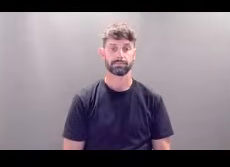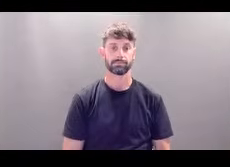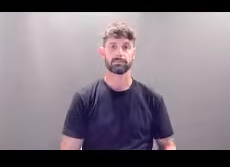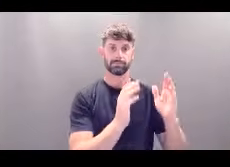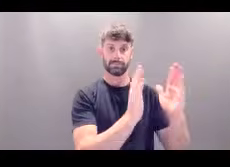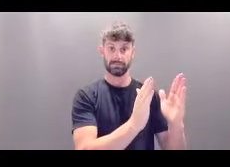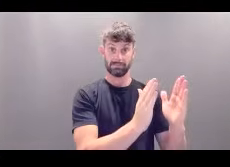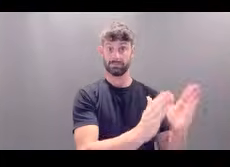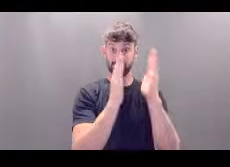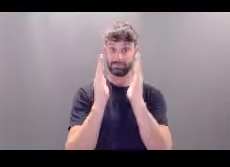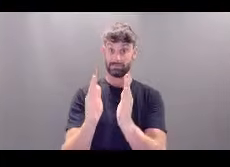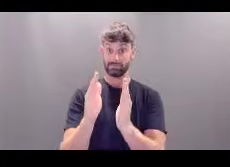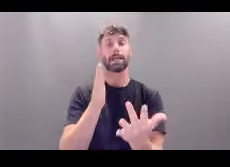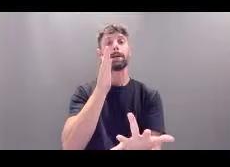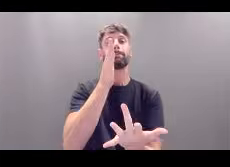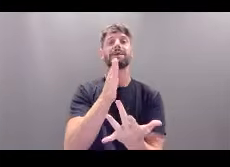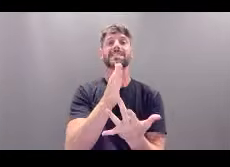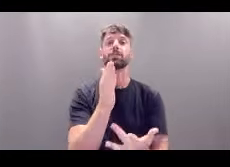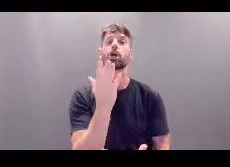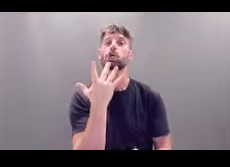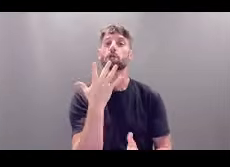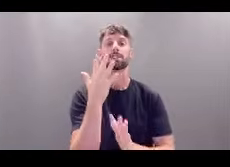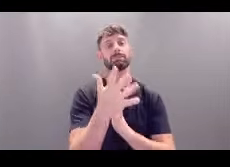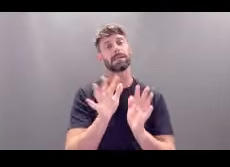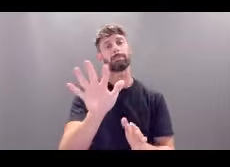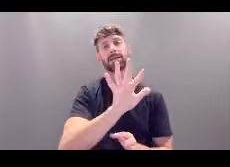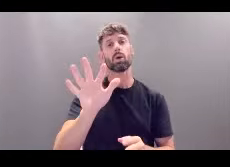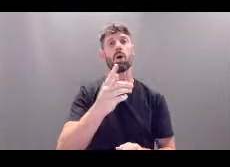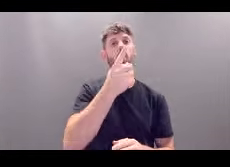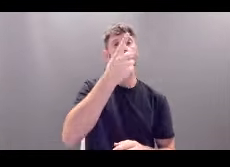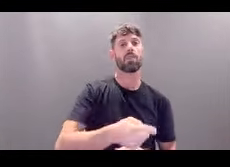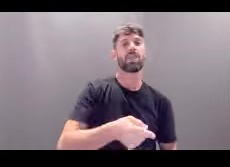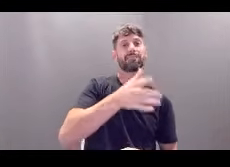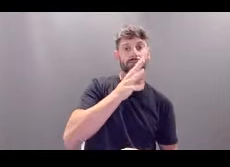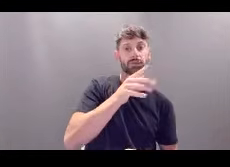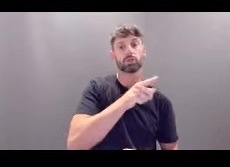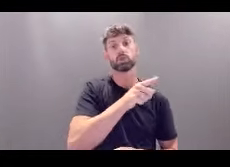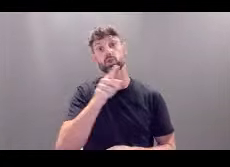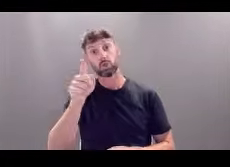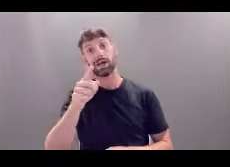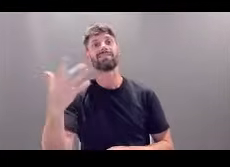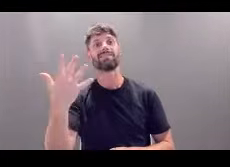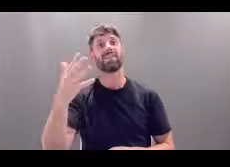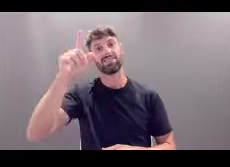This is between $1,500 and $15,000 per item.